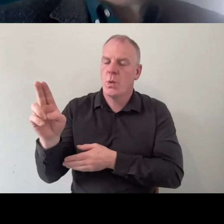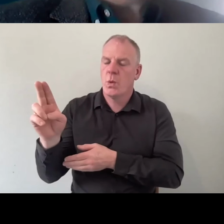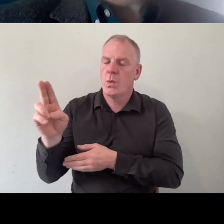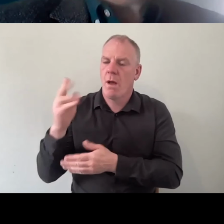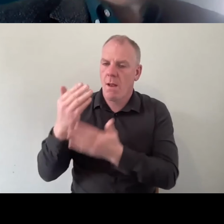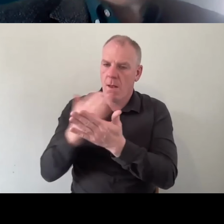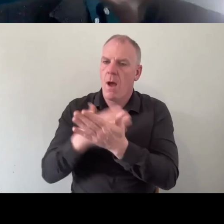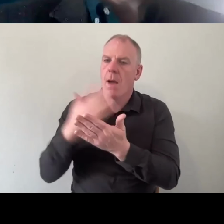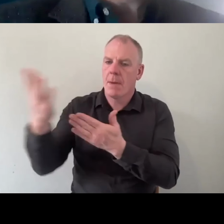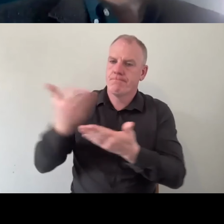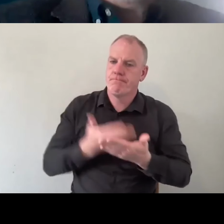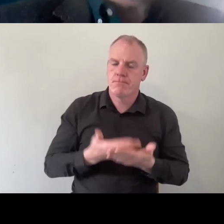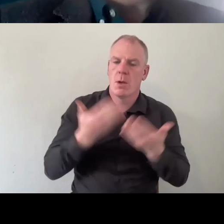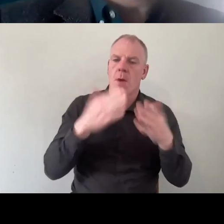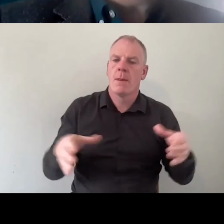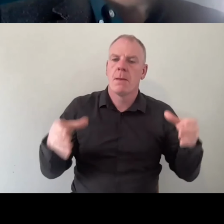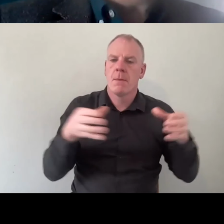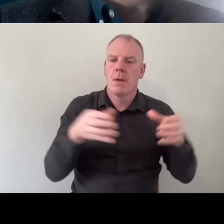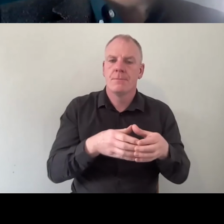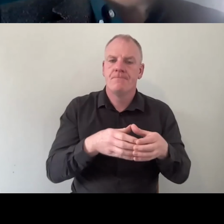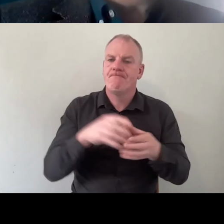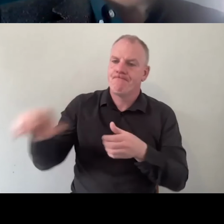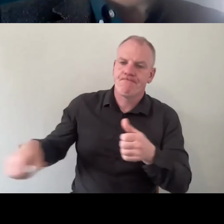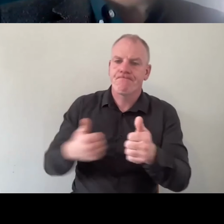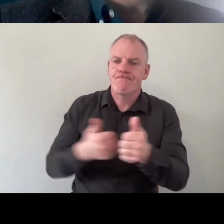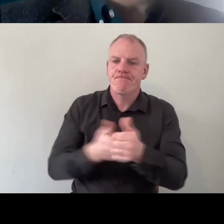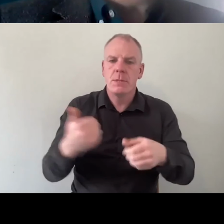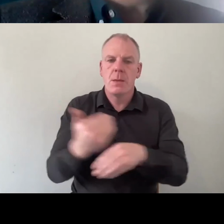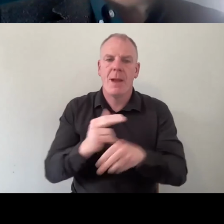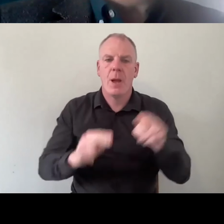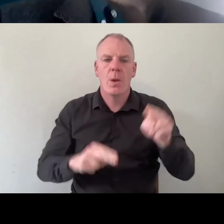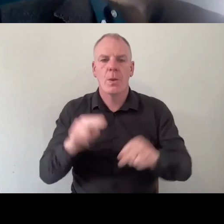It will be further underpinned by the new EU Accessibility Act